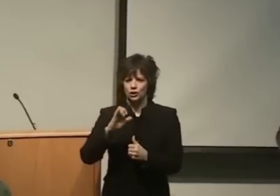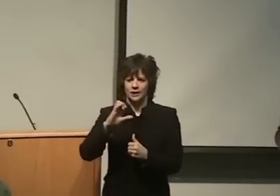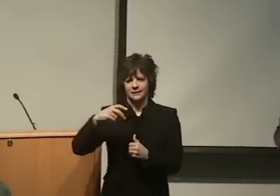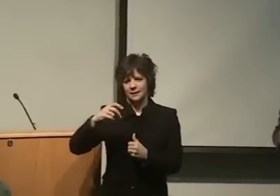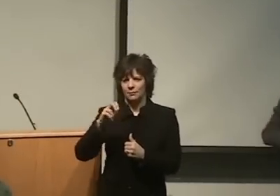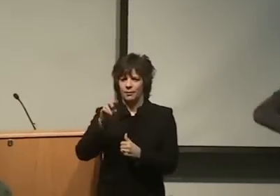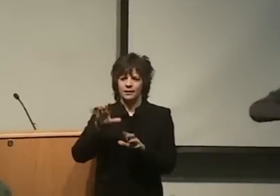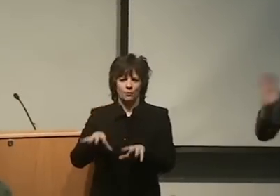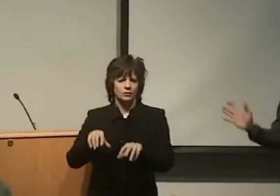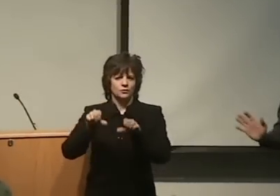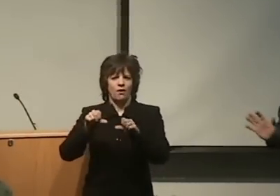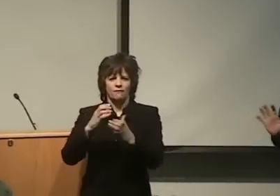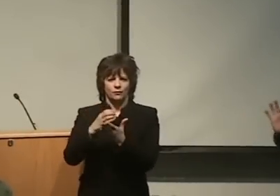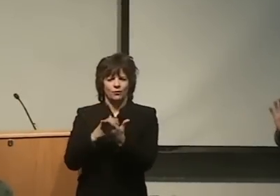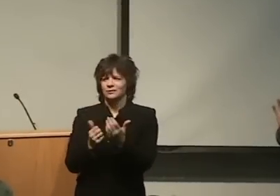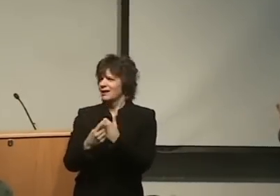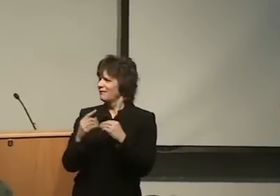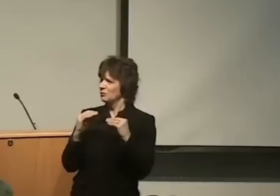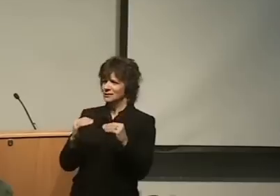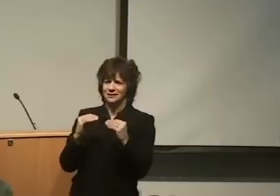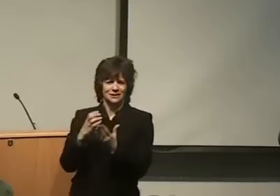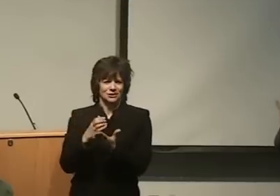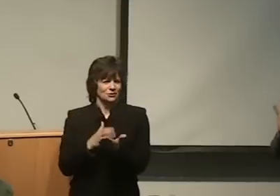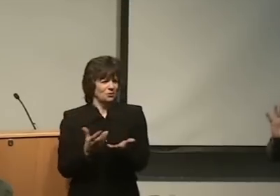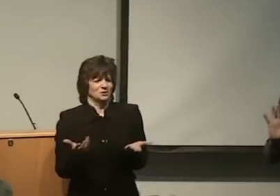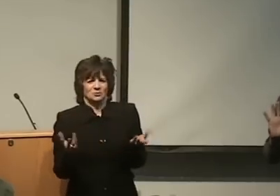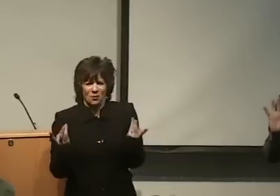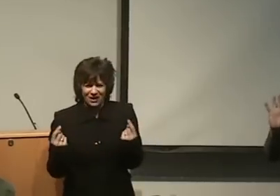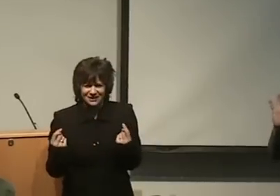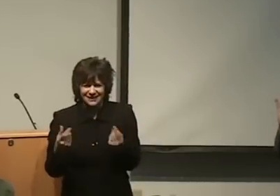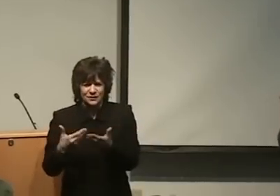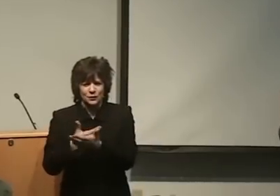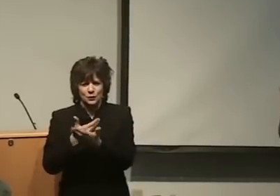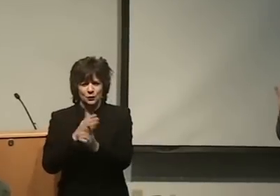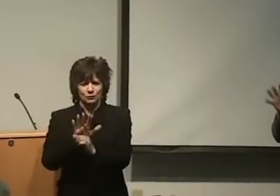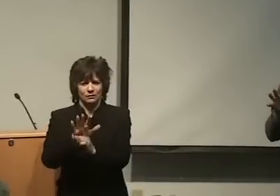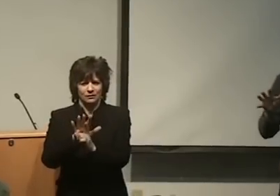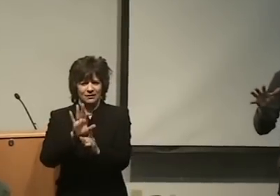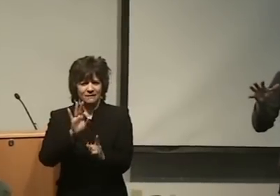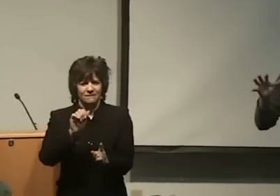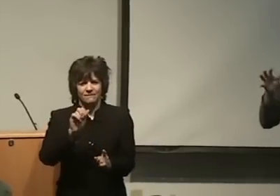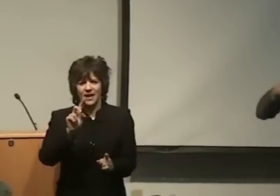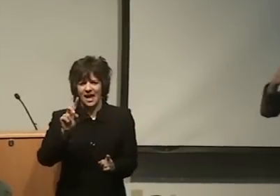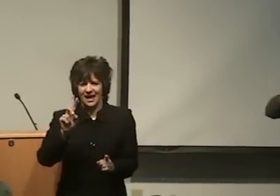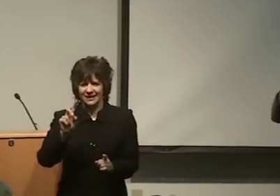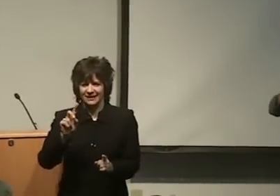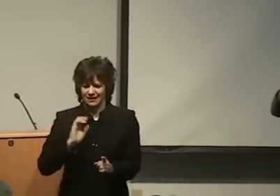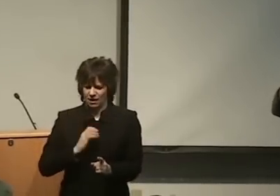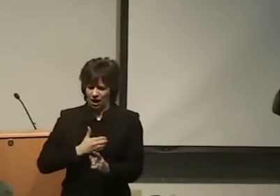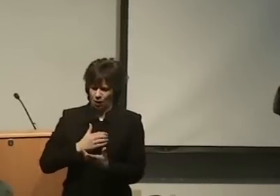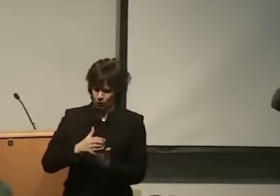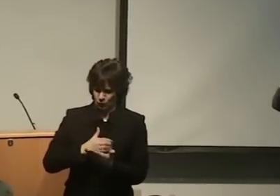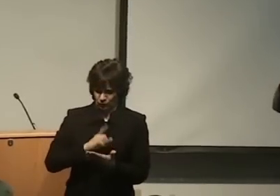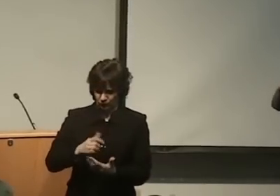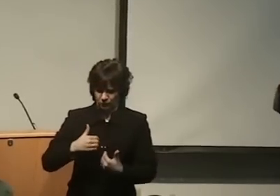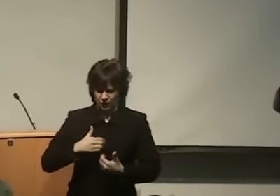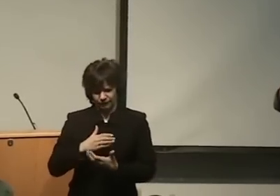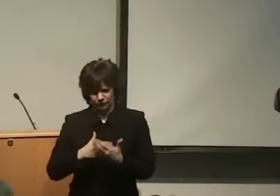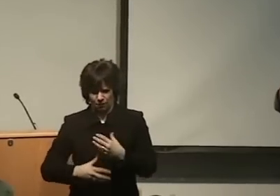Everybody wants to offer courses, and that's the new thing. So our courses have to have some extra value,